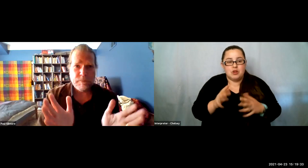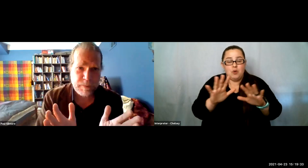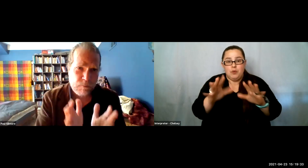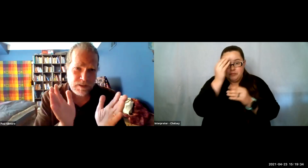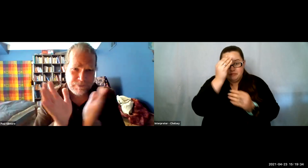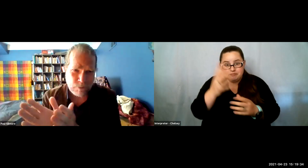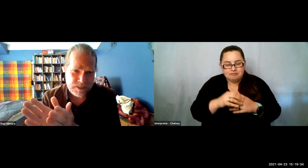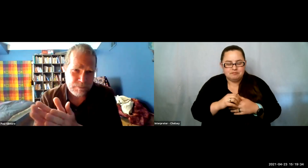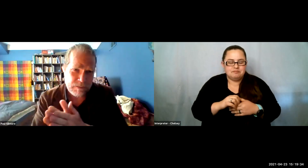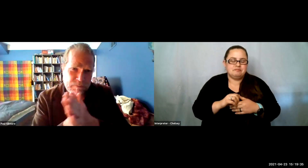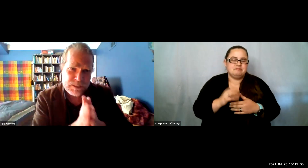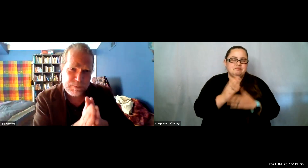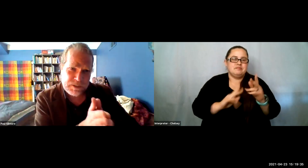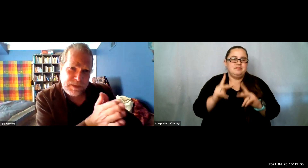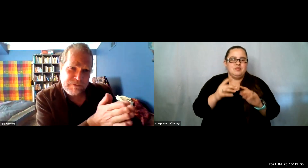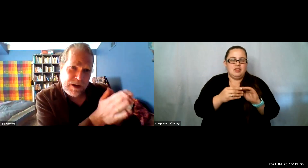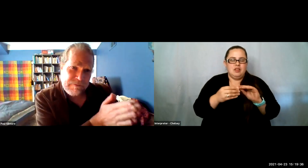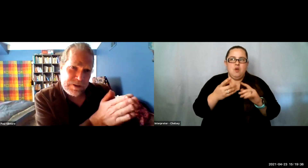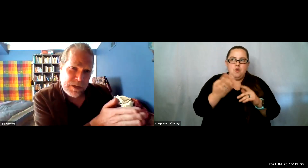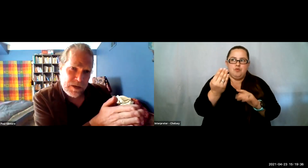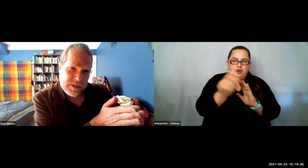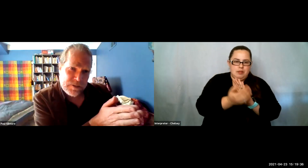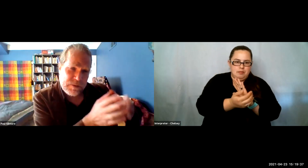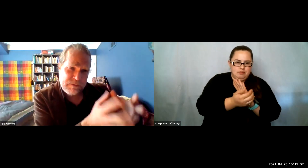might say, well, if the 14th amendment was supposed to be for African Americans who had